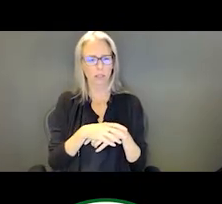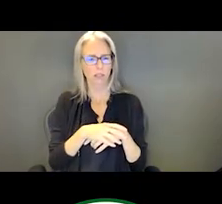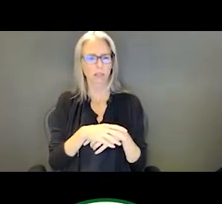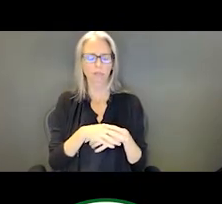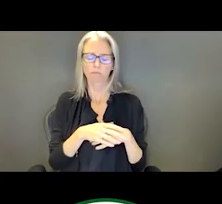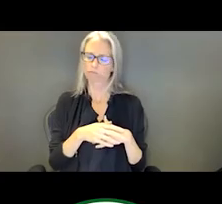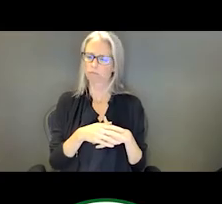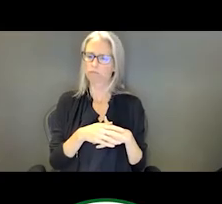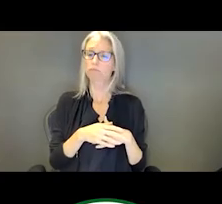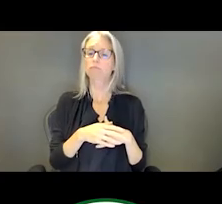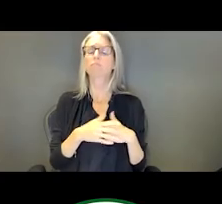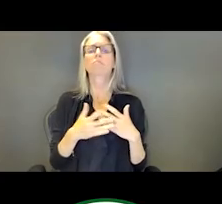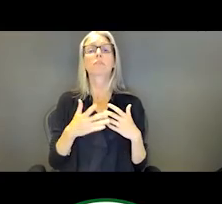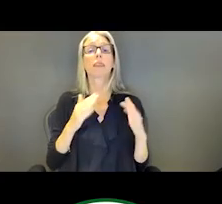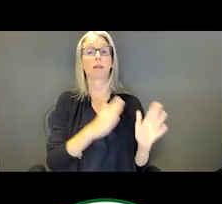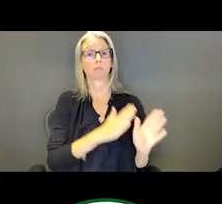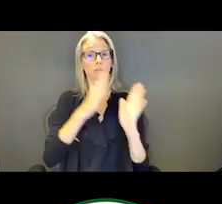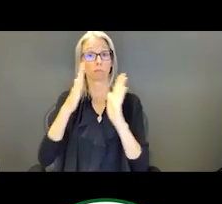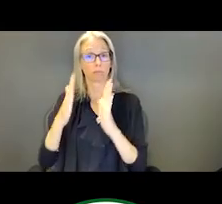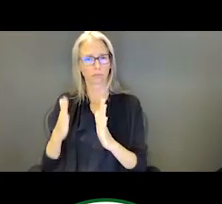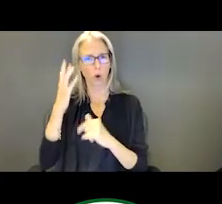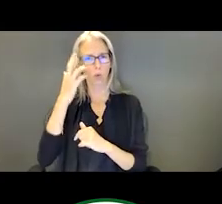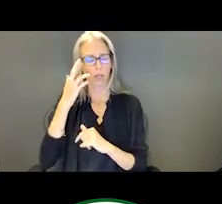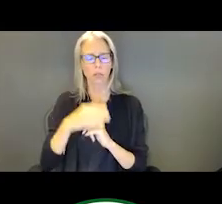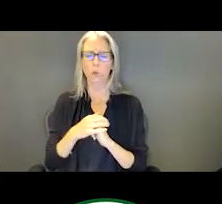Very very unique sacred and pristine areas for the health and well-being of all Canadian citizens. And so that was actually what was the seat that started. The beginning of the National Park and then into the provincial park systems was the recognition that natural places and